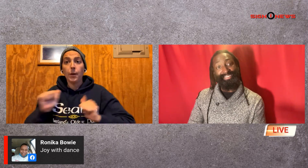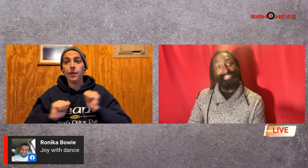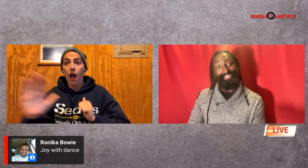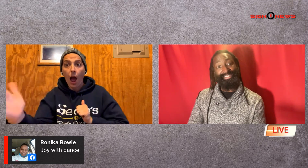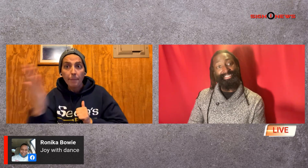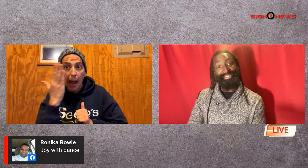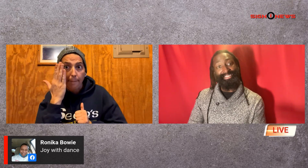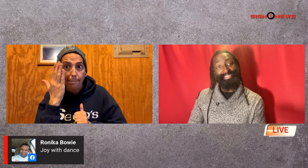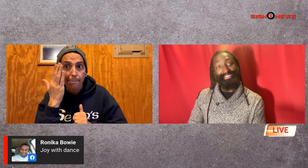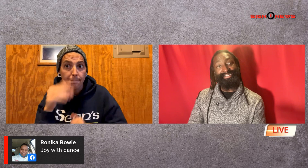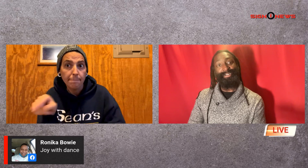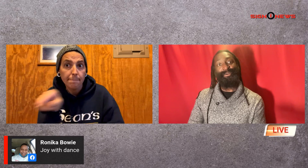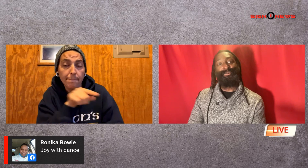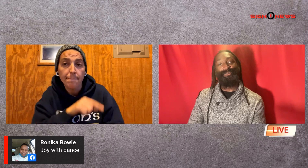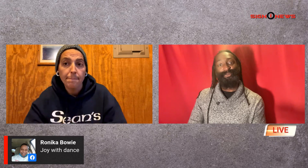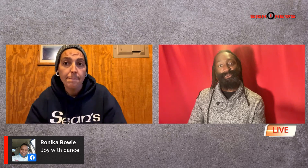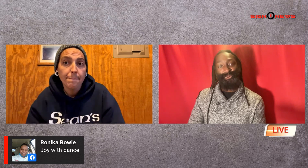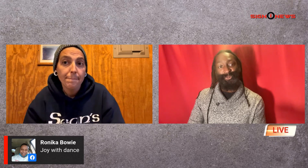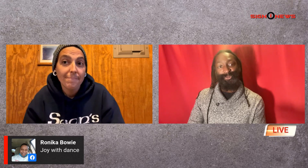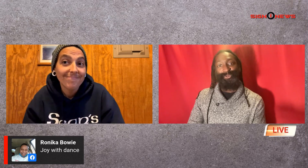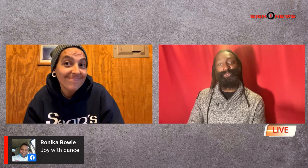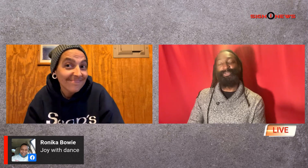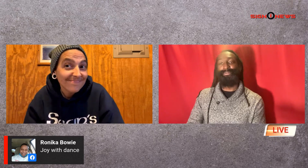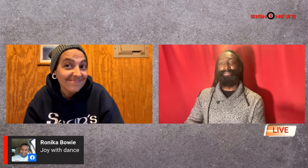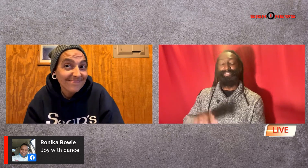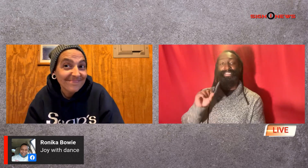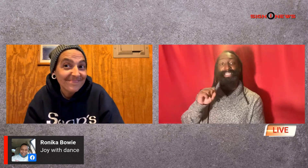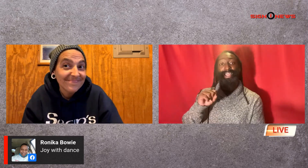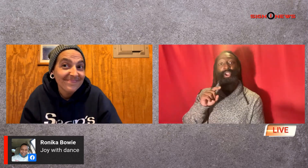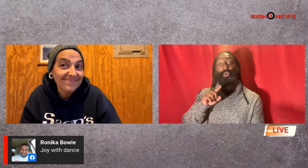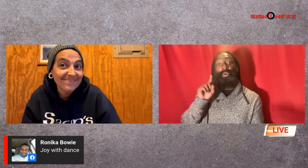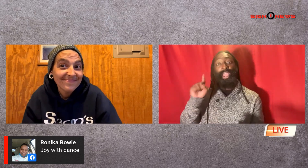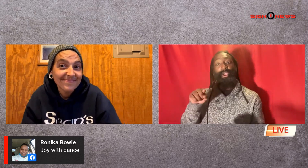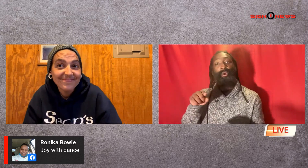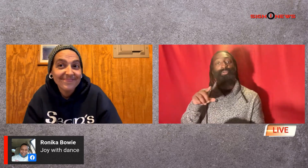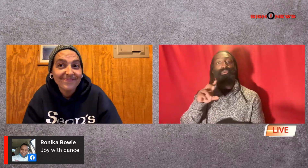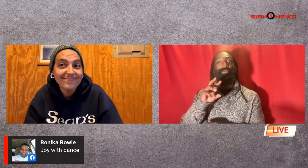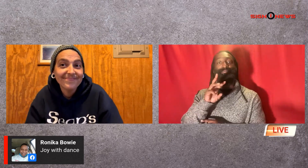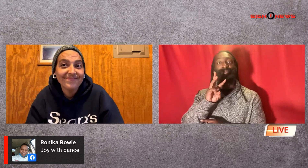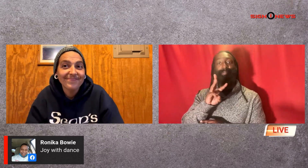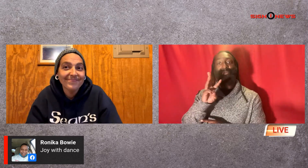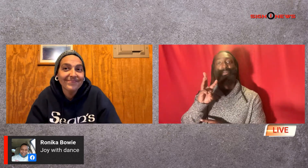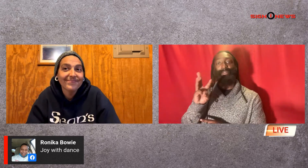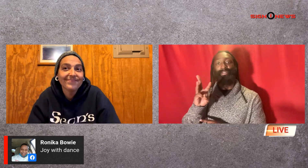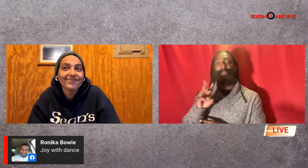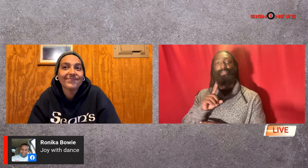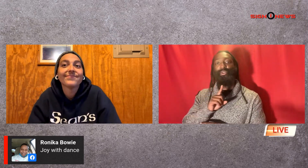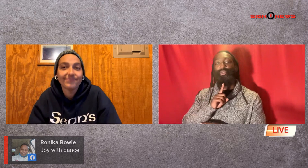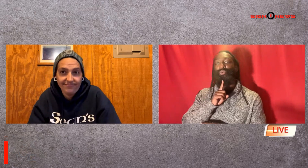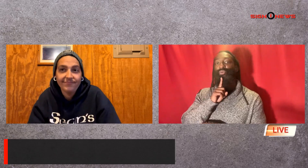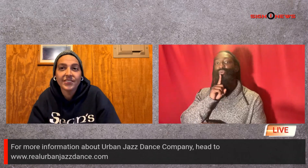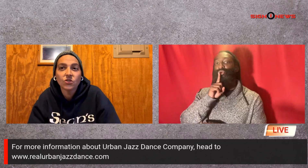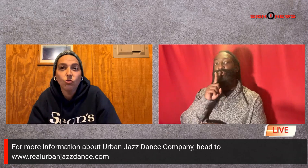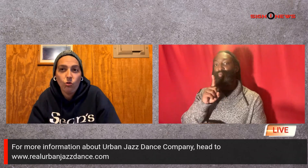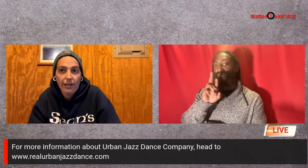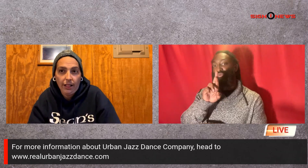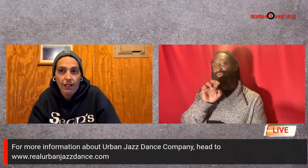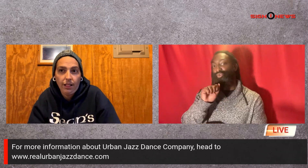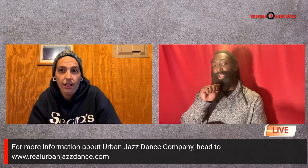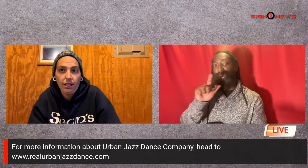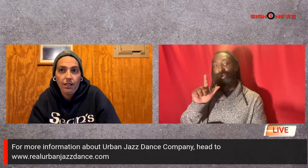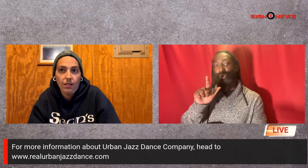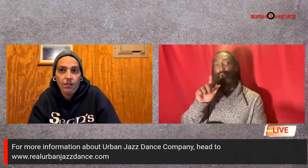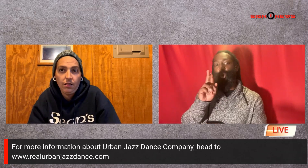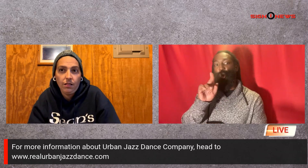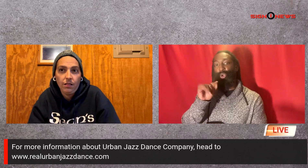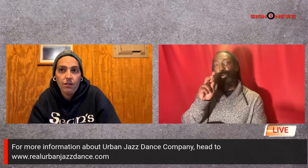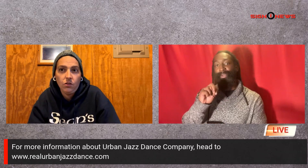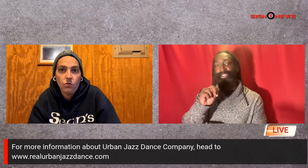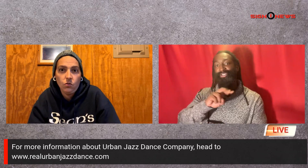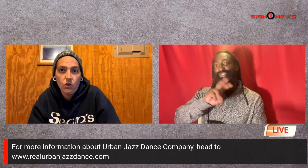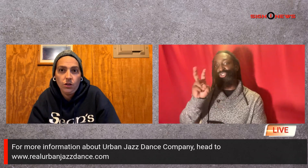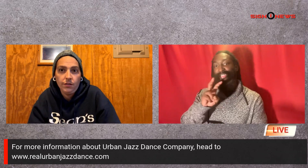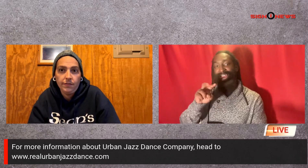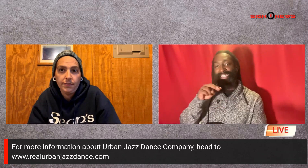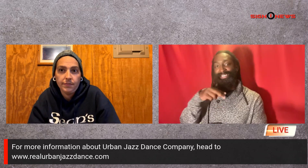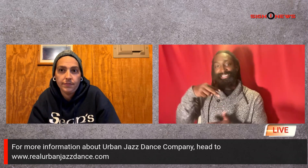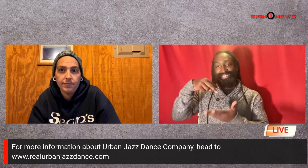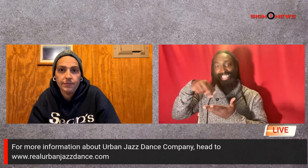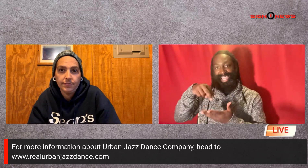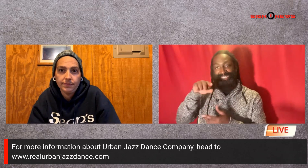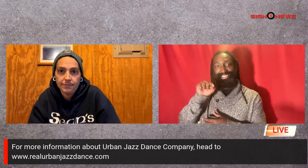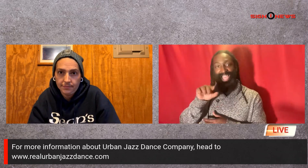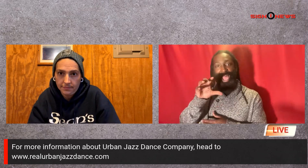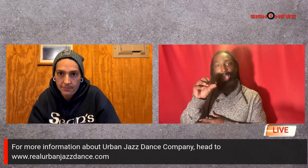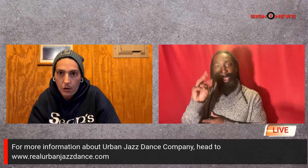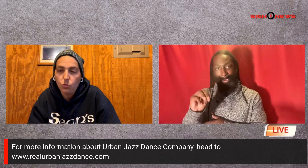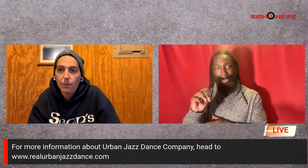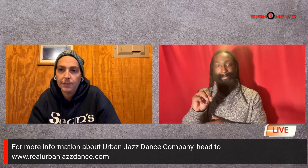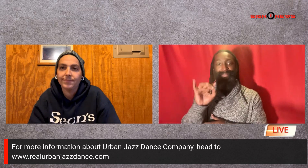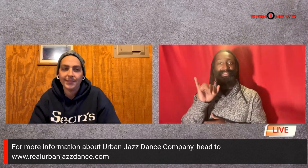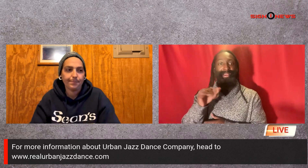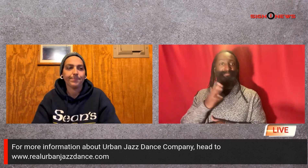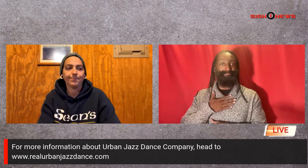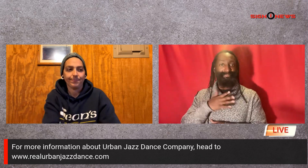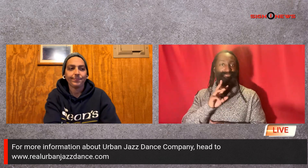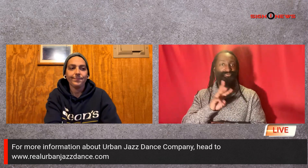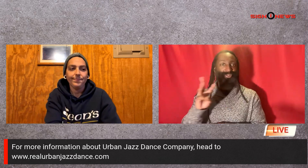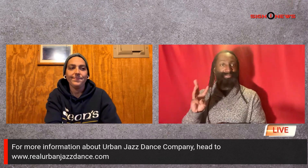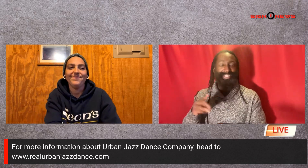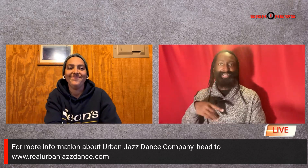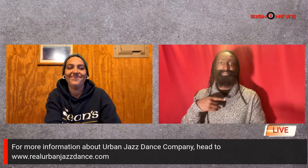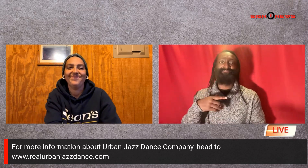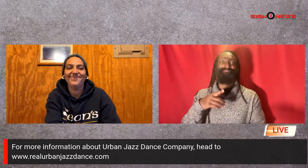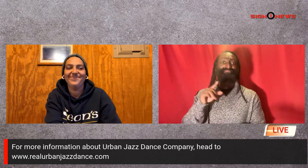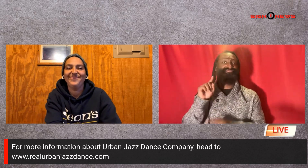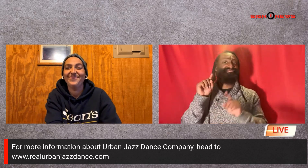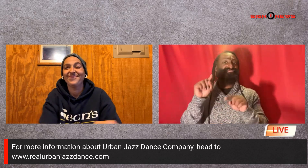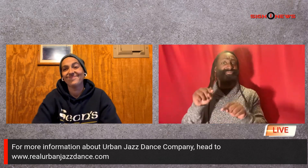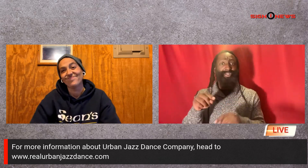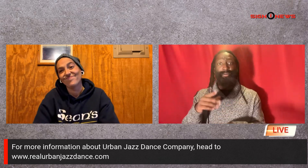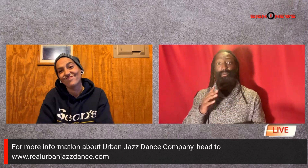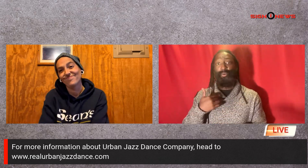up soon yes you can go to the website real urban jazz dance.com that's my website we're